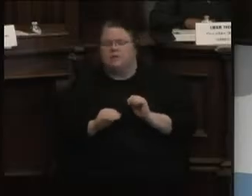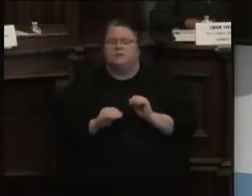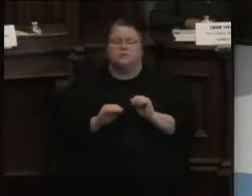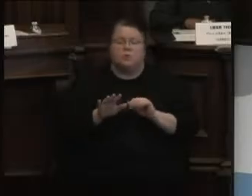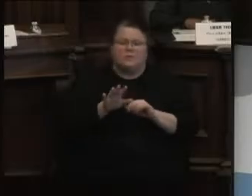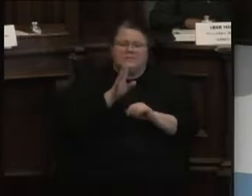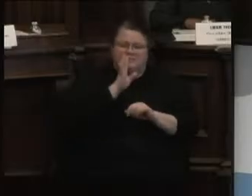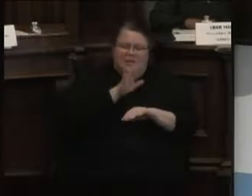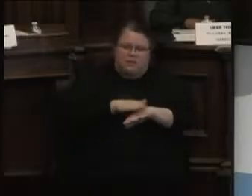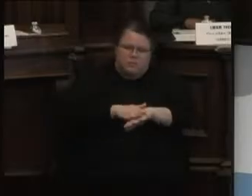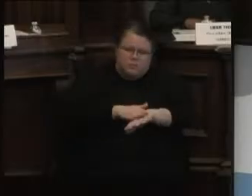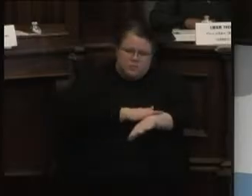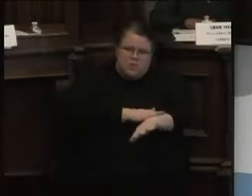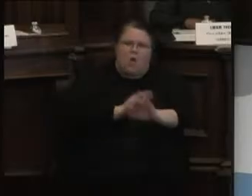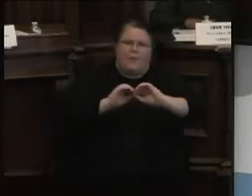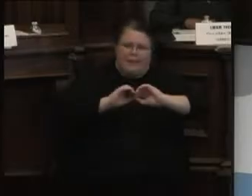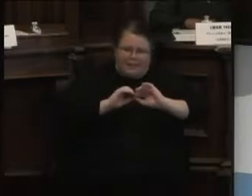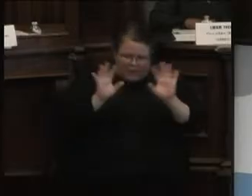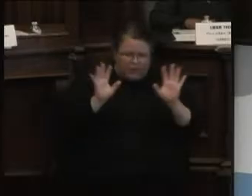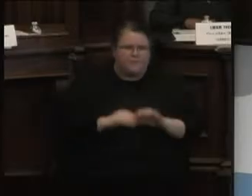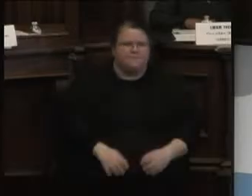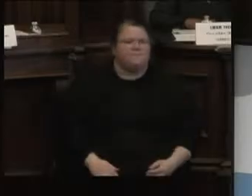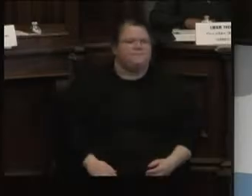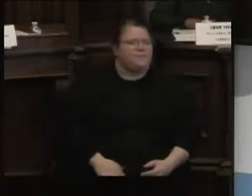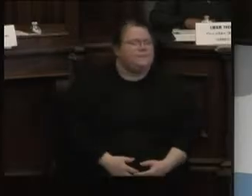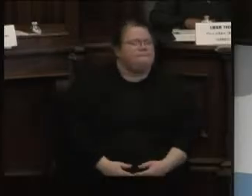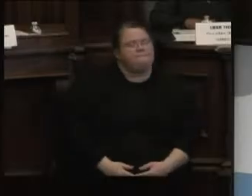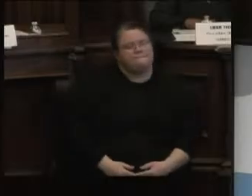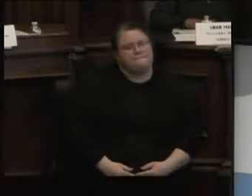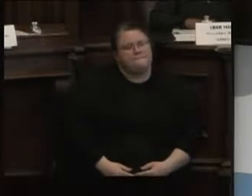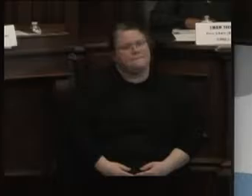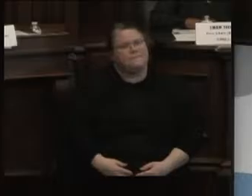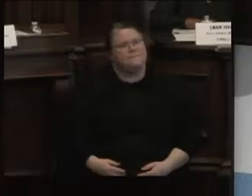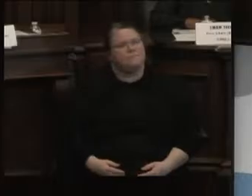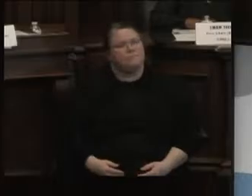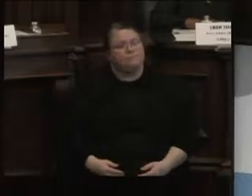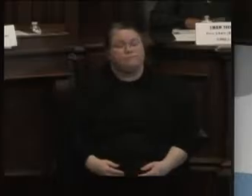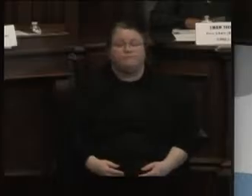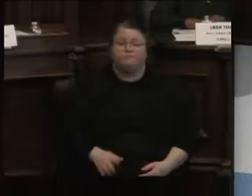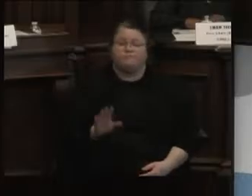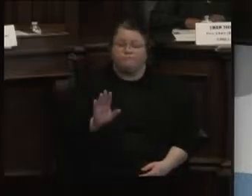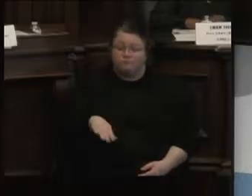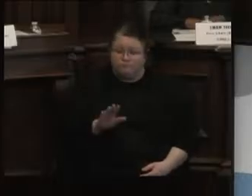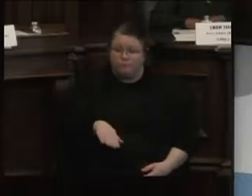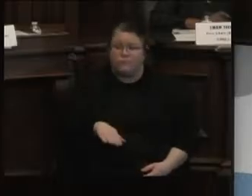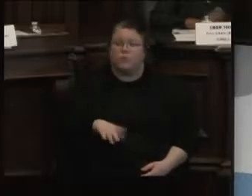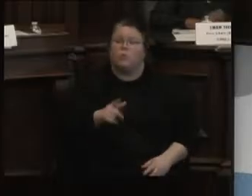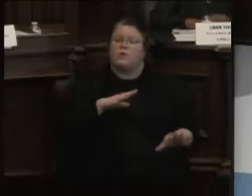can. You need to clearly and